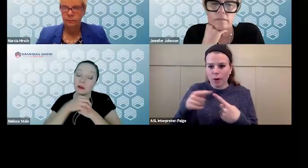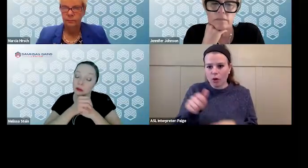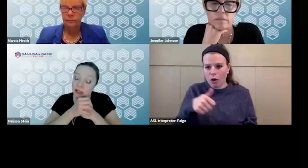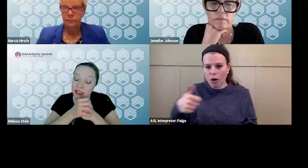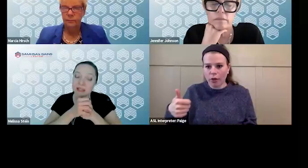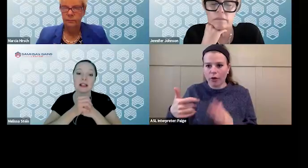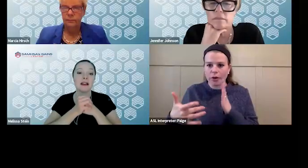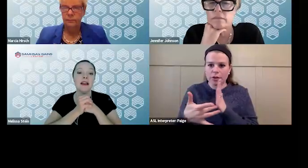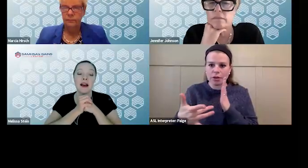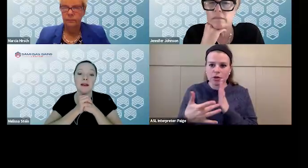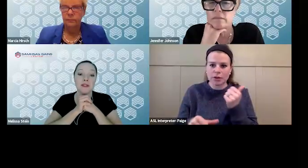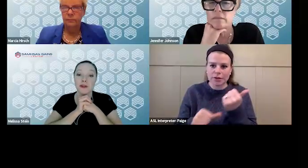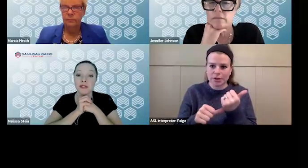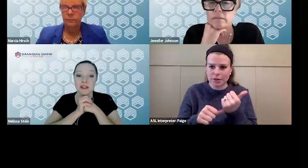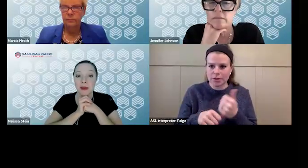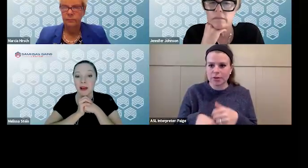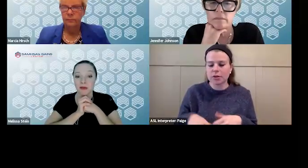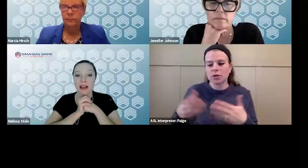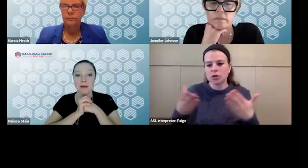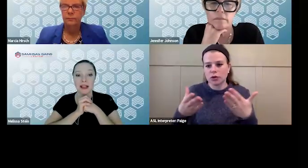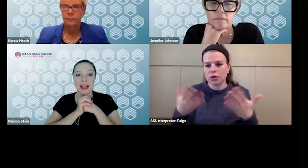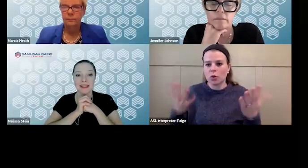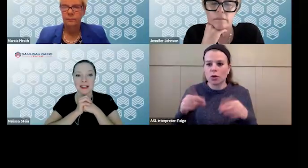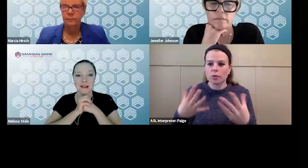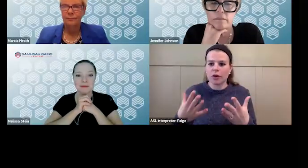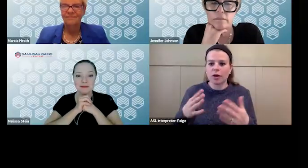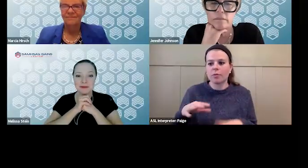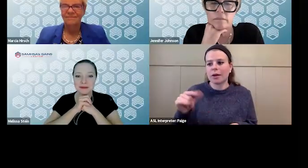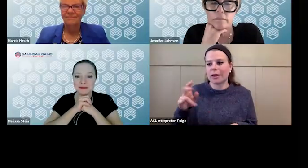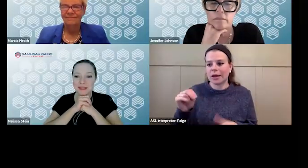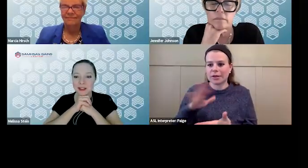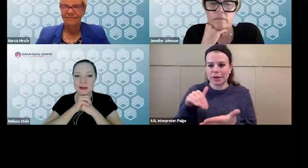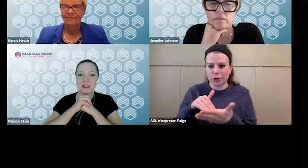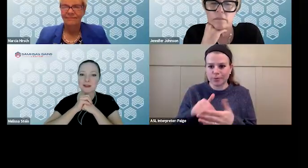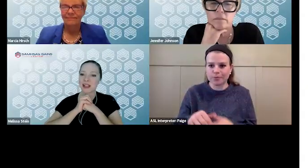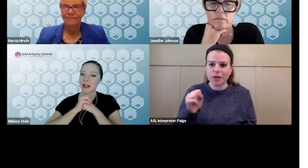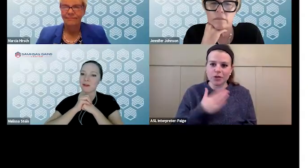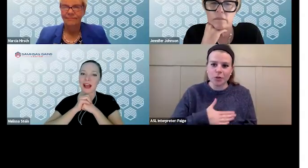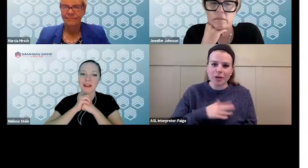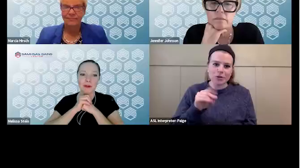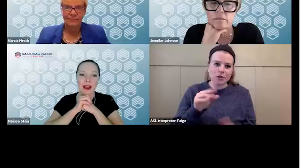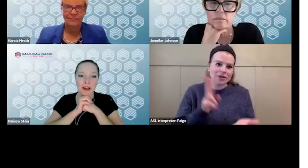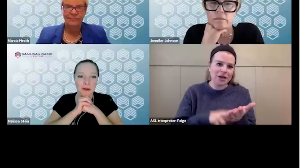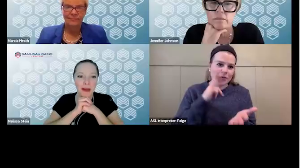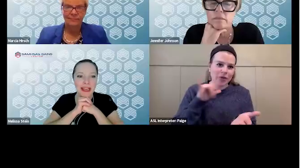technical assistance and, um, services being provided by the GAINS Center. So please do sign up for that if you haven't already.